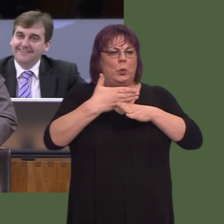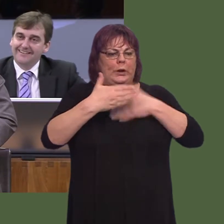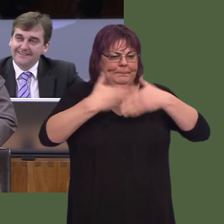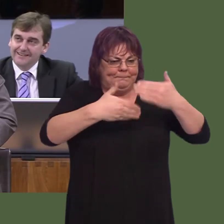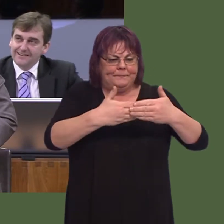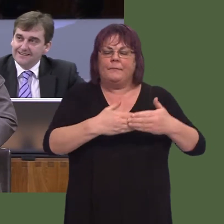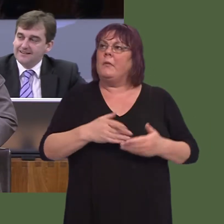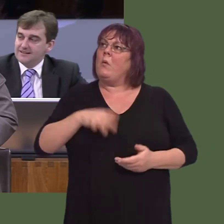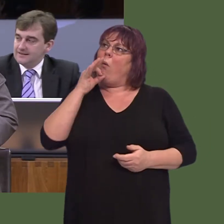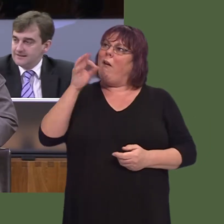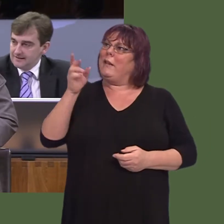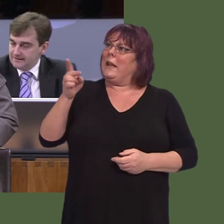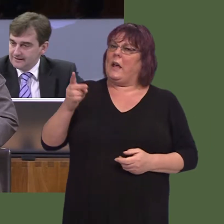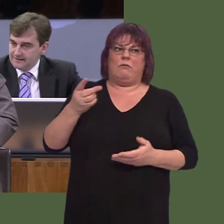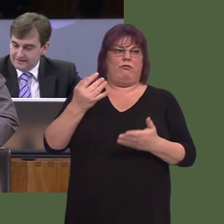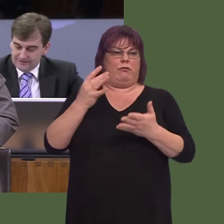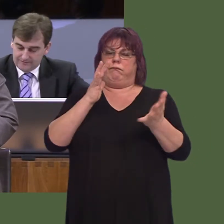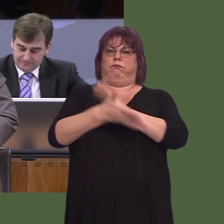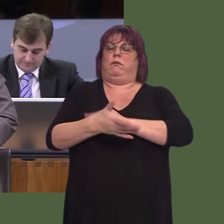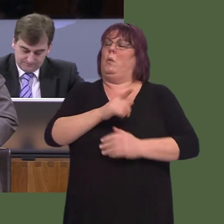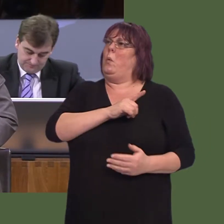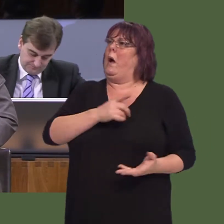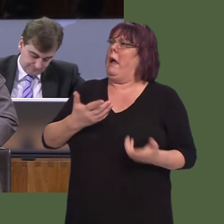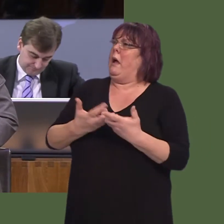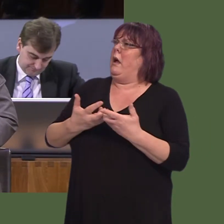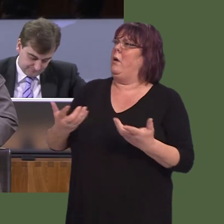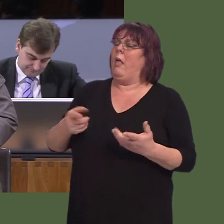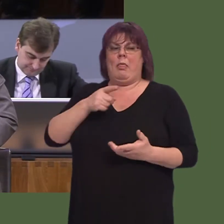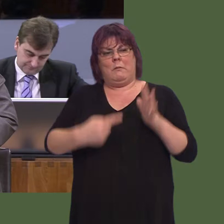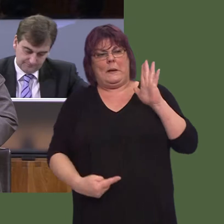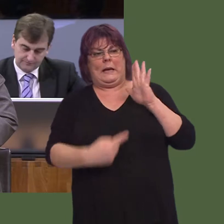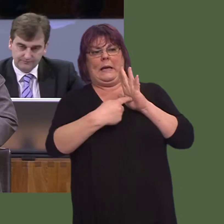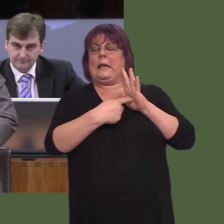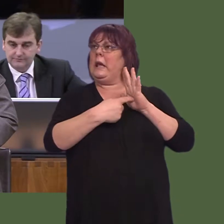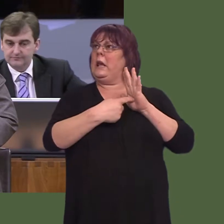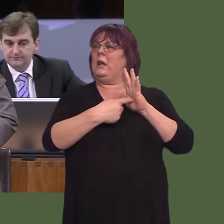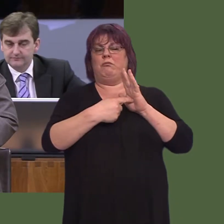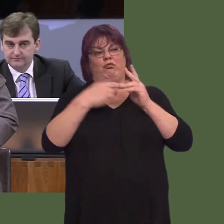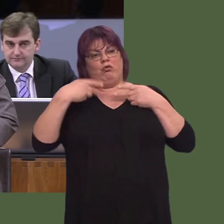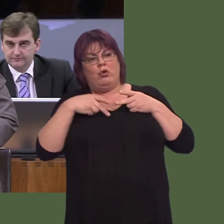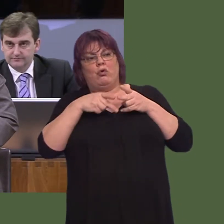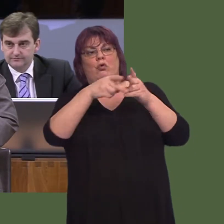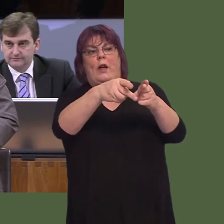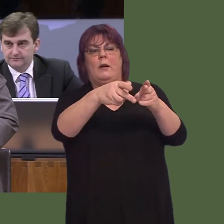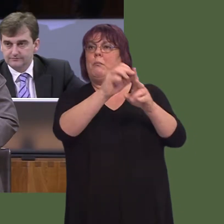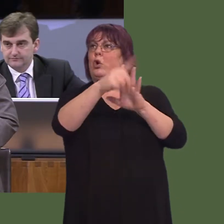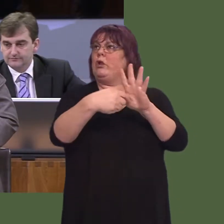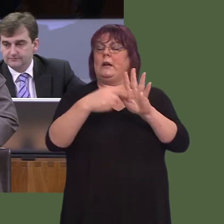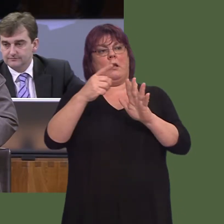I ask you again: what has gone wrong? This is the key infrastructure project that the Welsh Government is challenging to deliver.